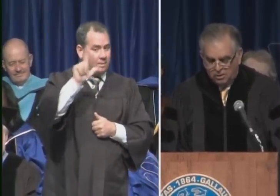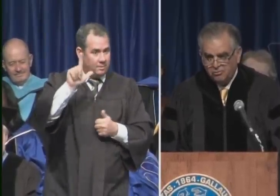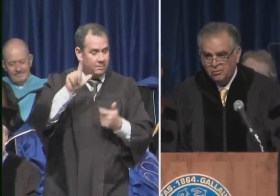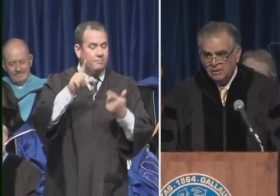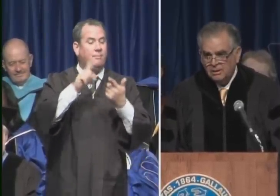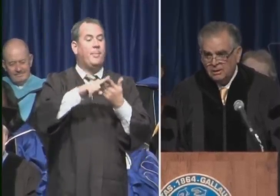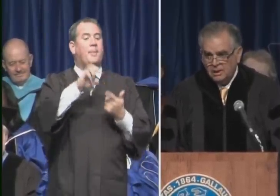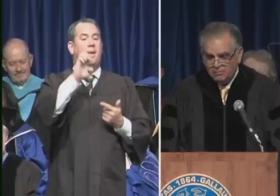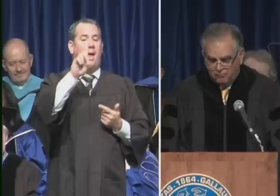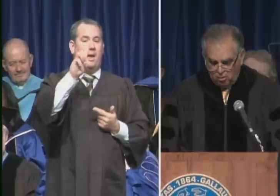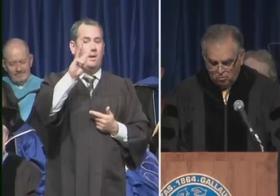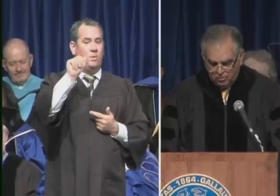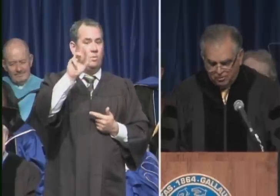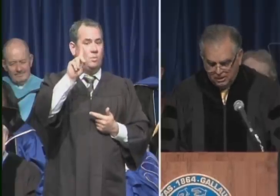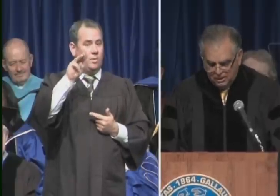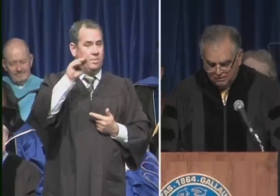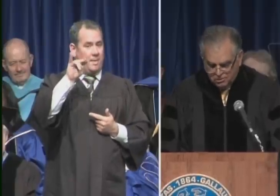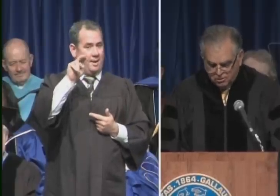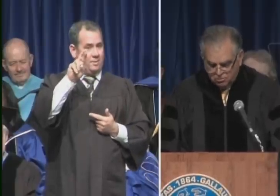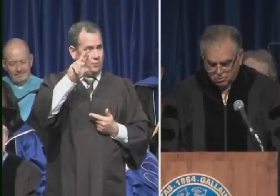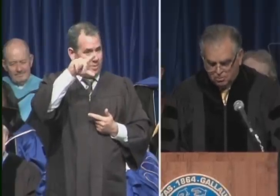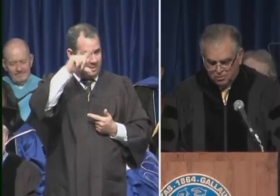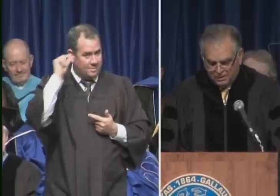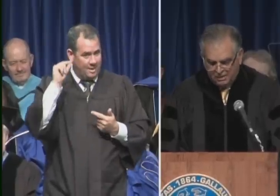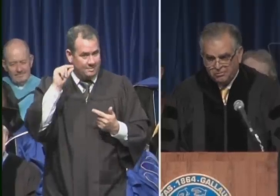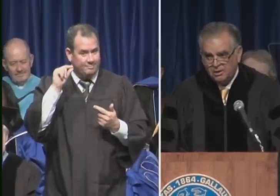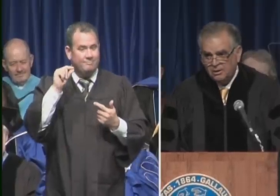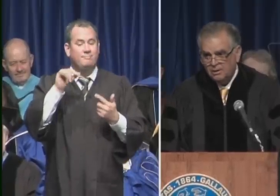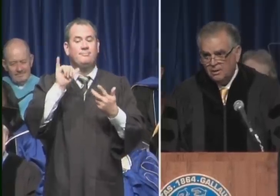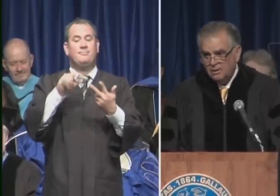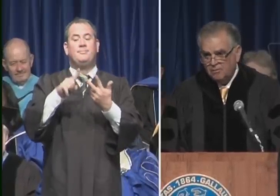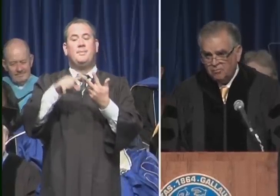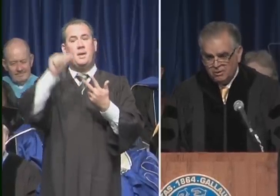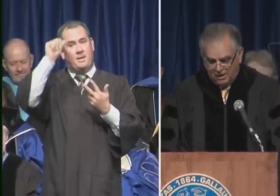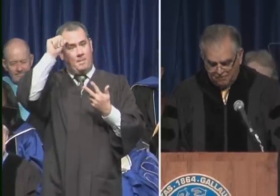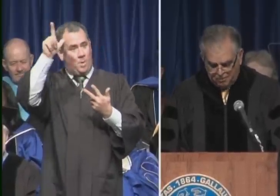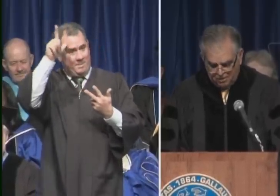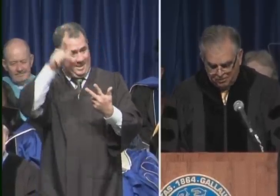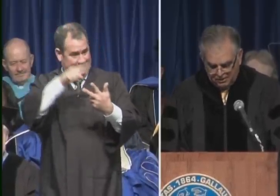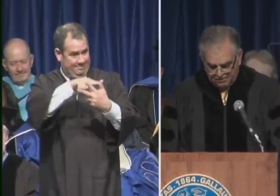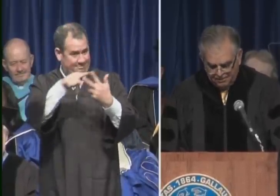and forward thinking of the students who protested for a deaf president.